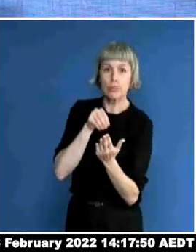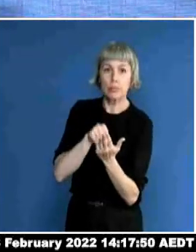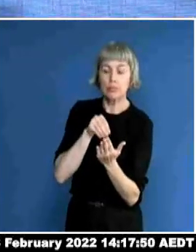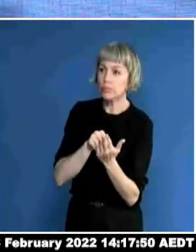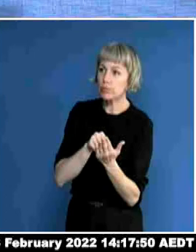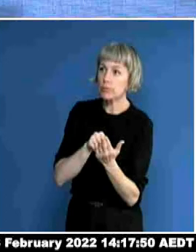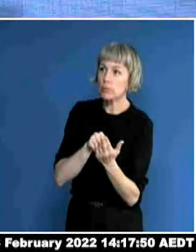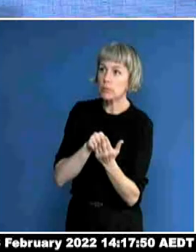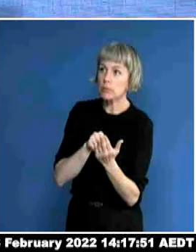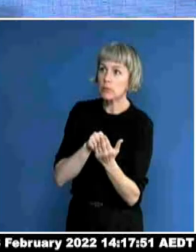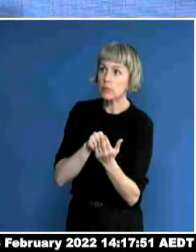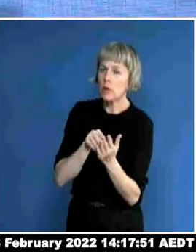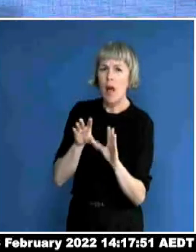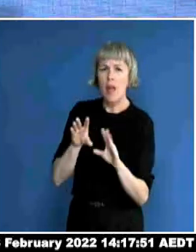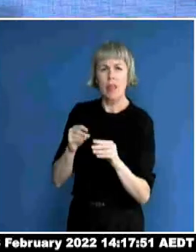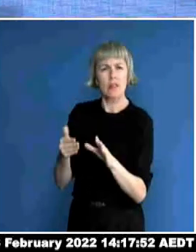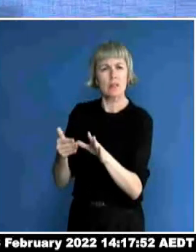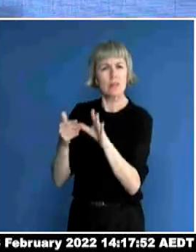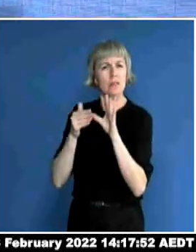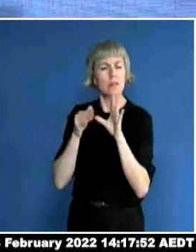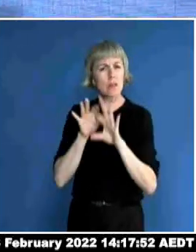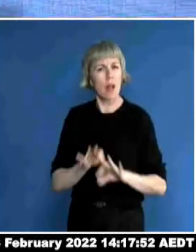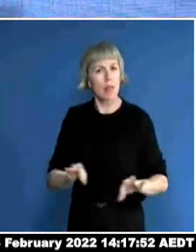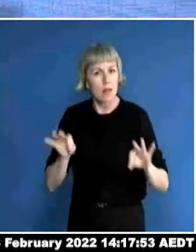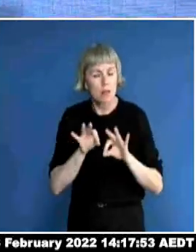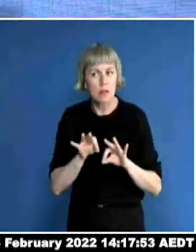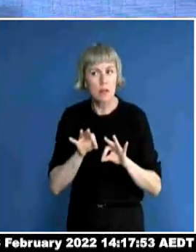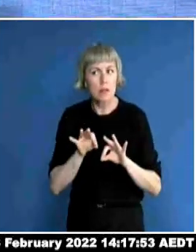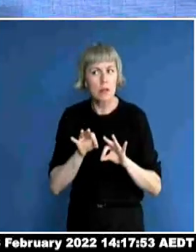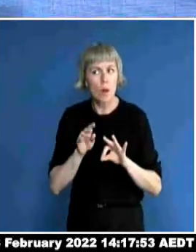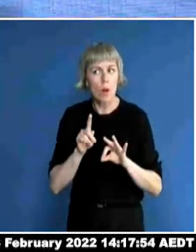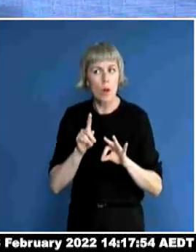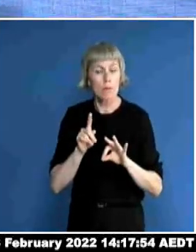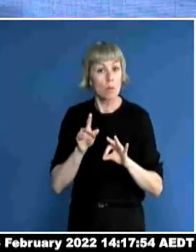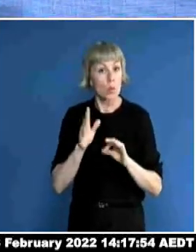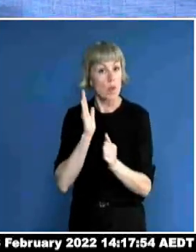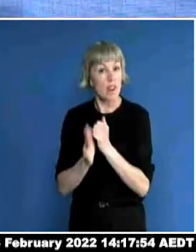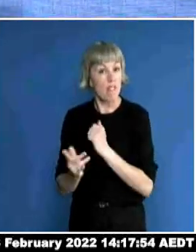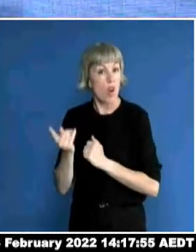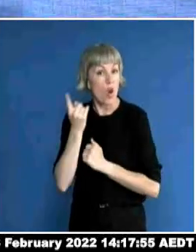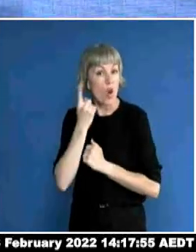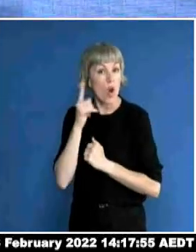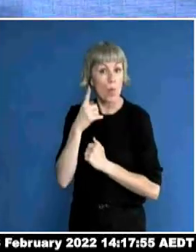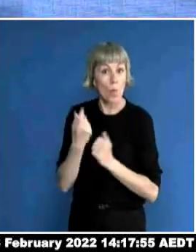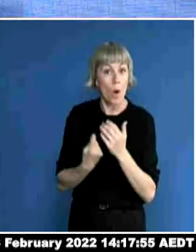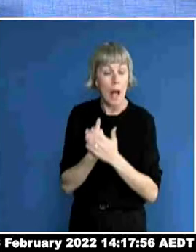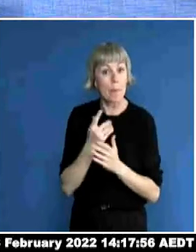You didn't hear what happened to your draft and you didn't hear what happened to any